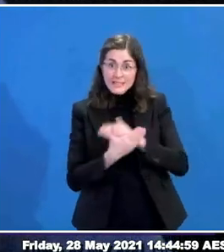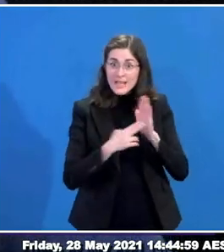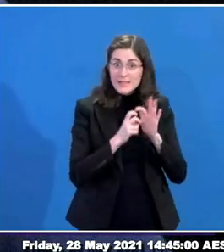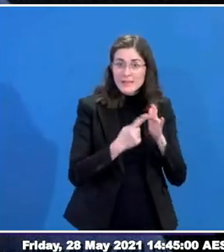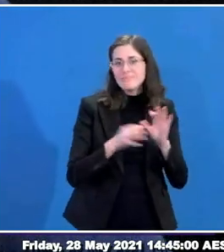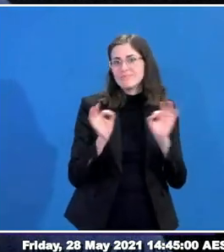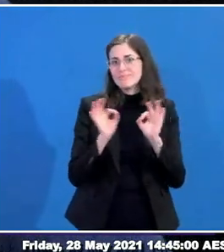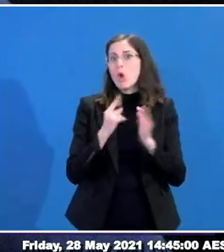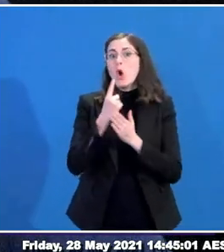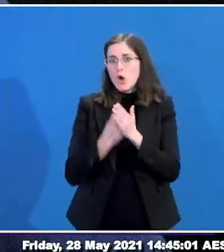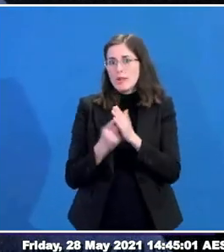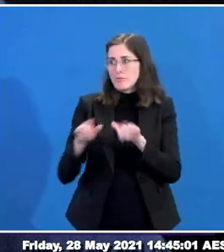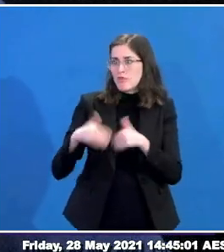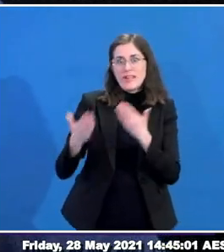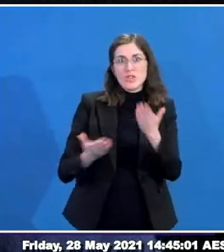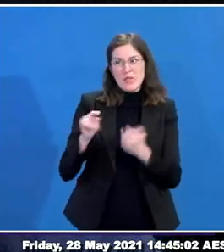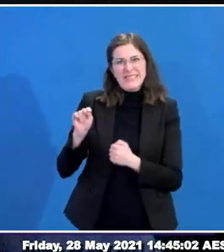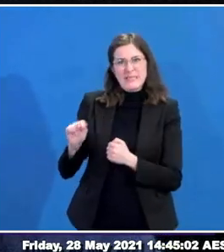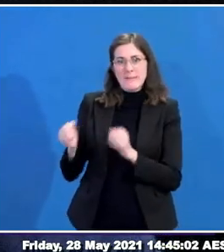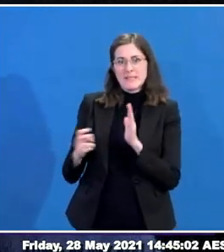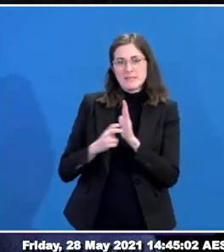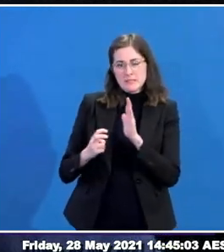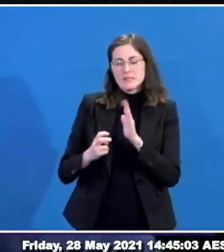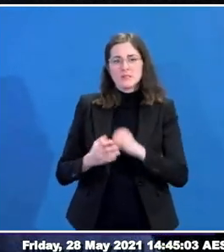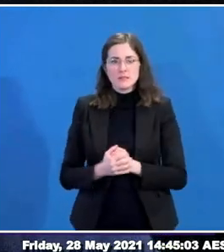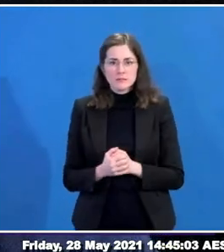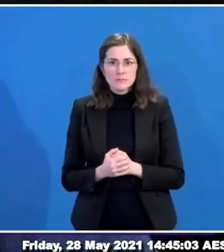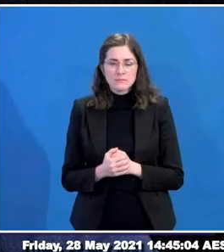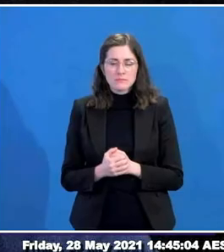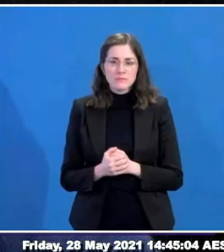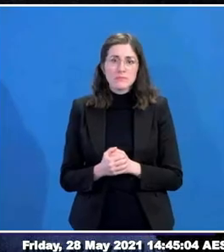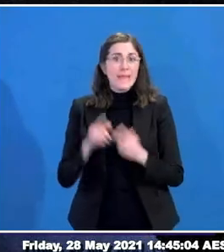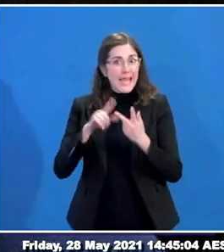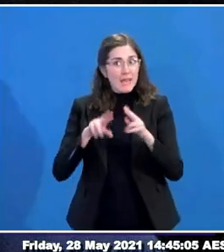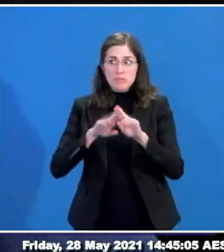provider is being contracted in respect of the provision of NDIS supports and